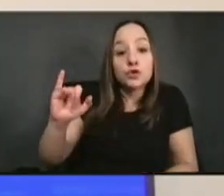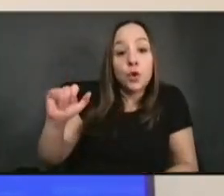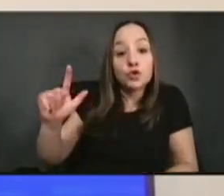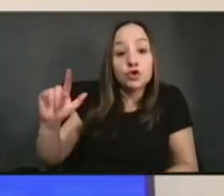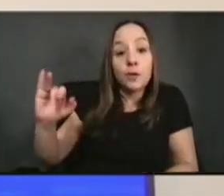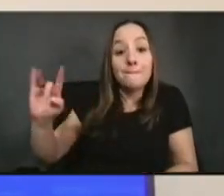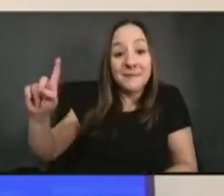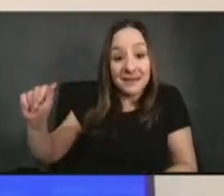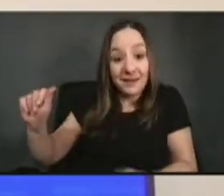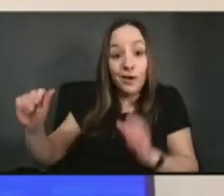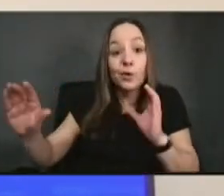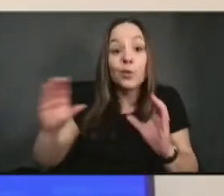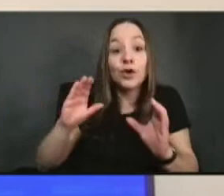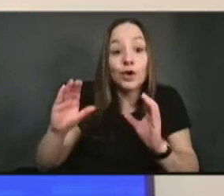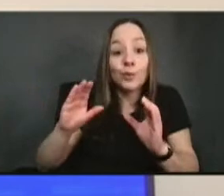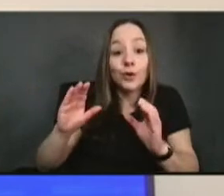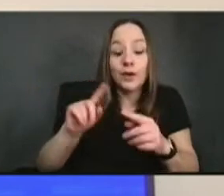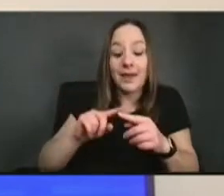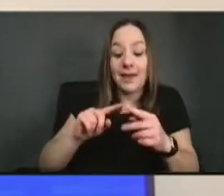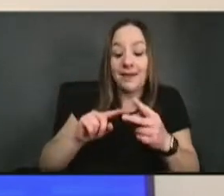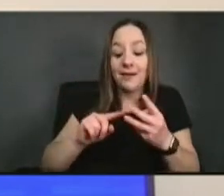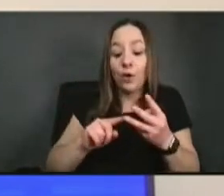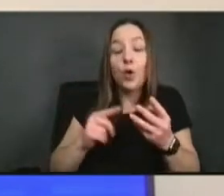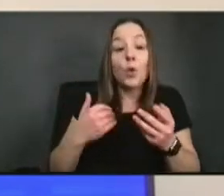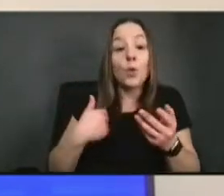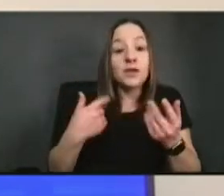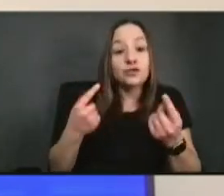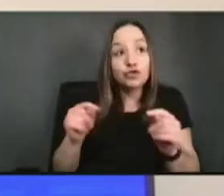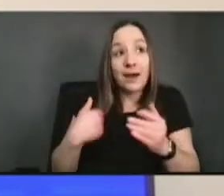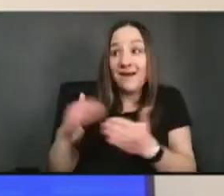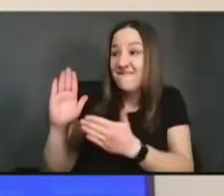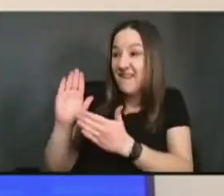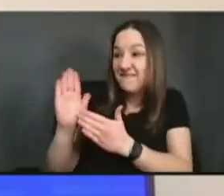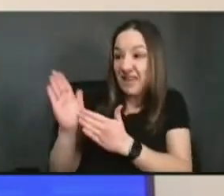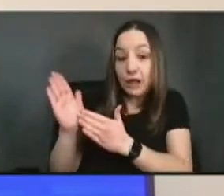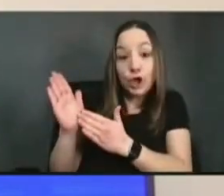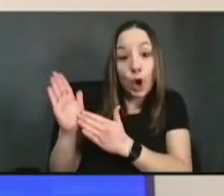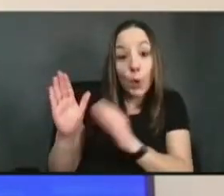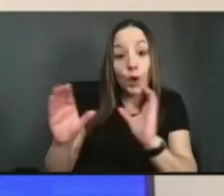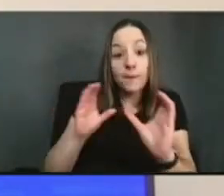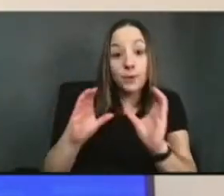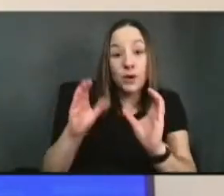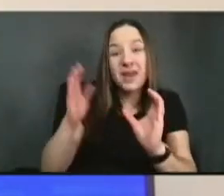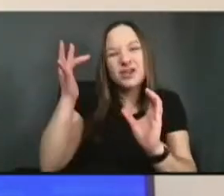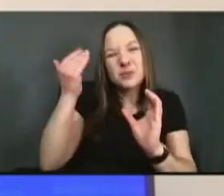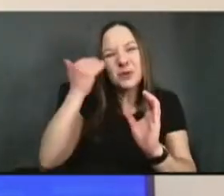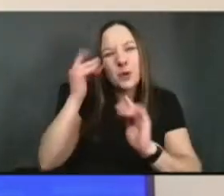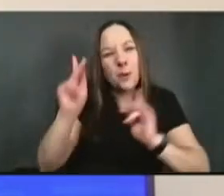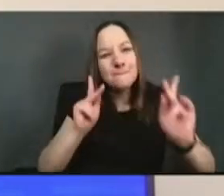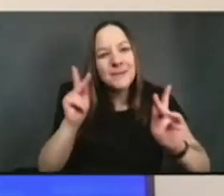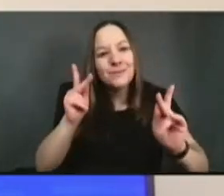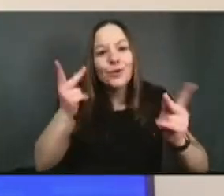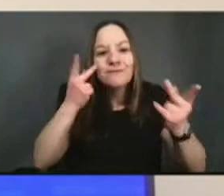social media channels. We do things with video because we know that people remember the